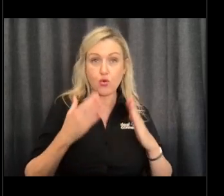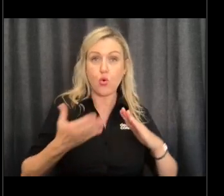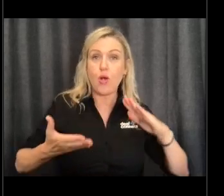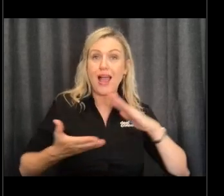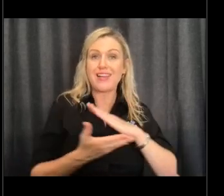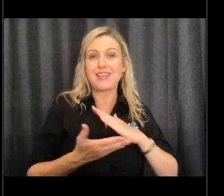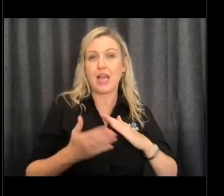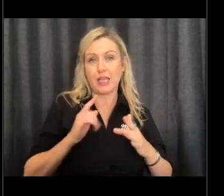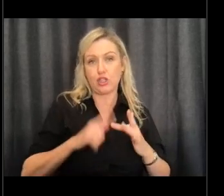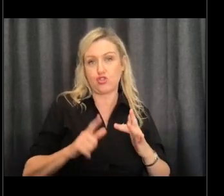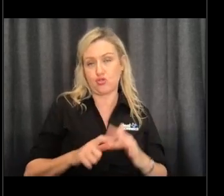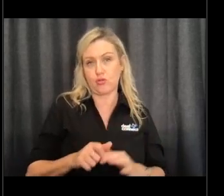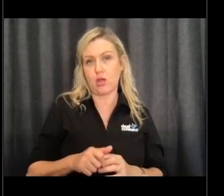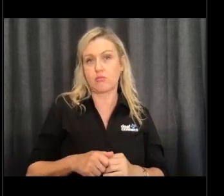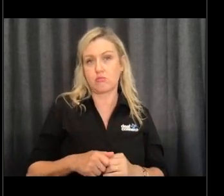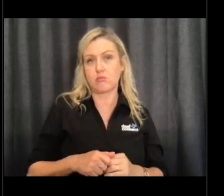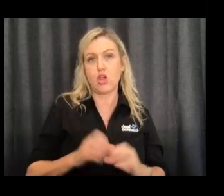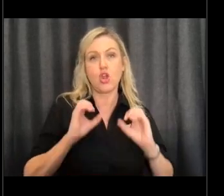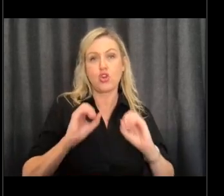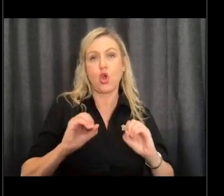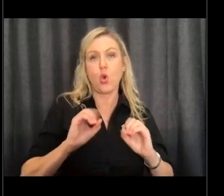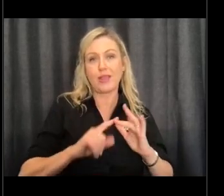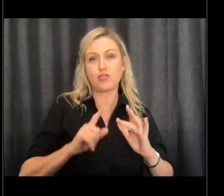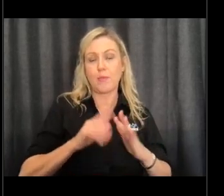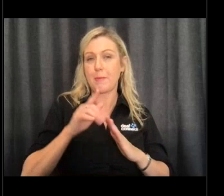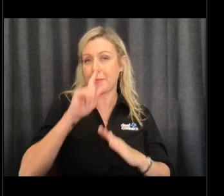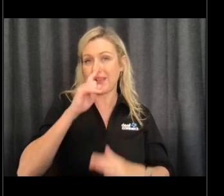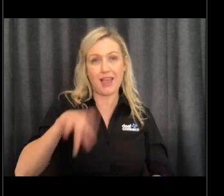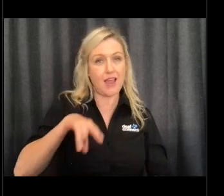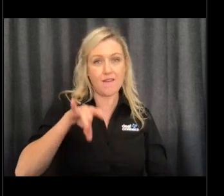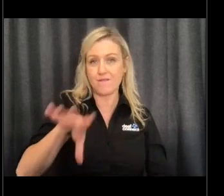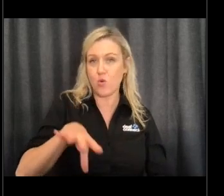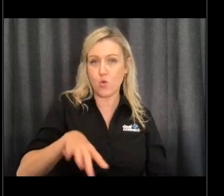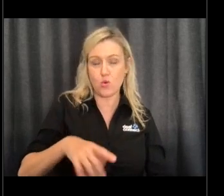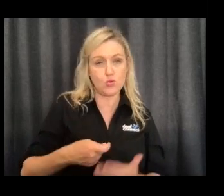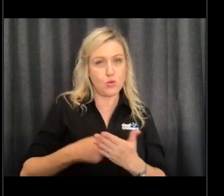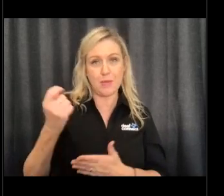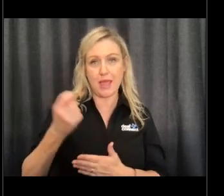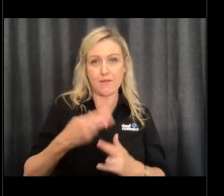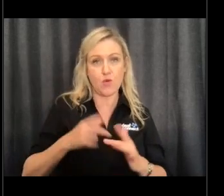No insurance is where people can't afford insurance and that's a big problem.